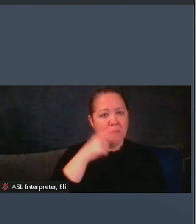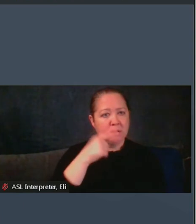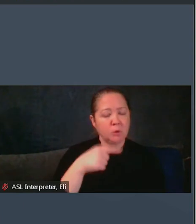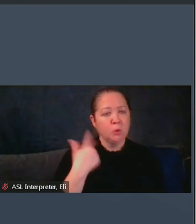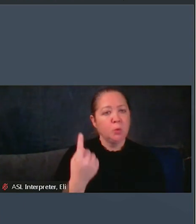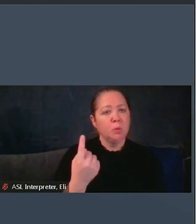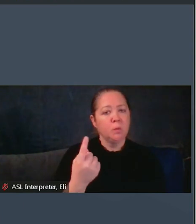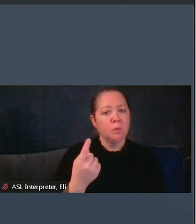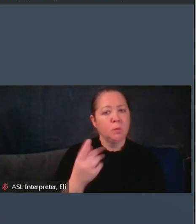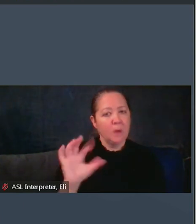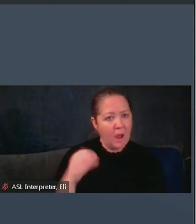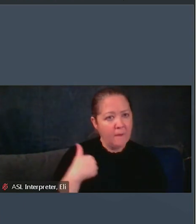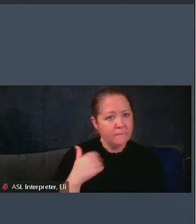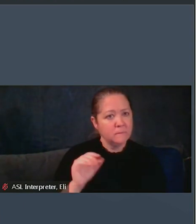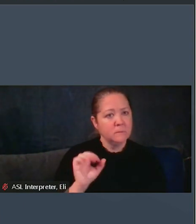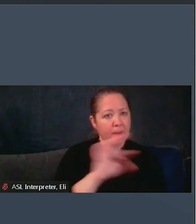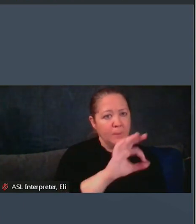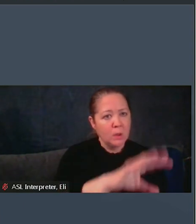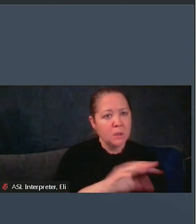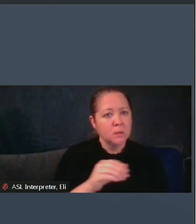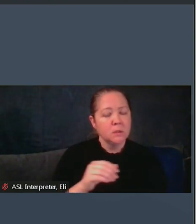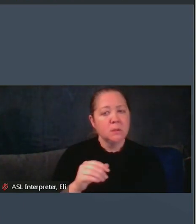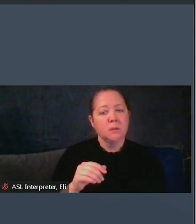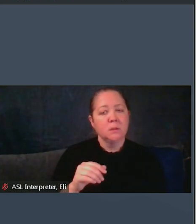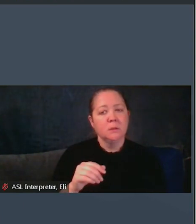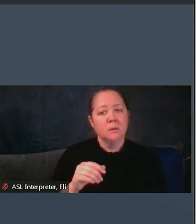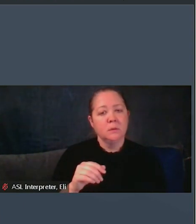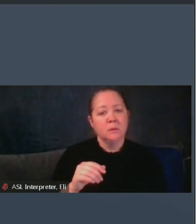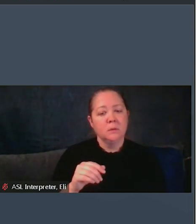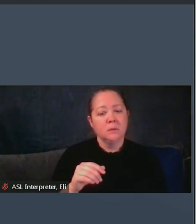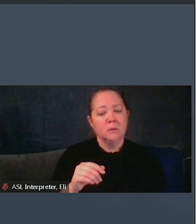concerns or give more ideas about how it betters to everyone